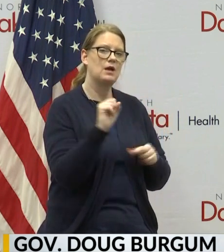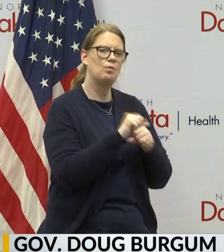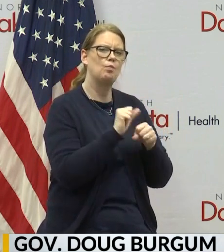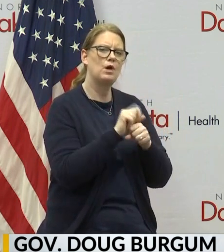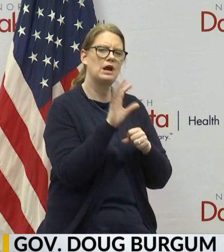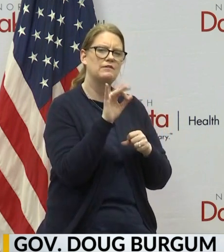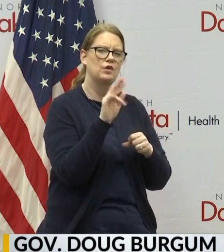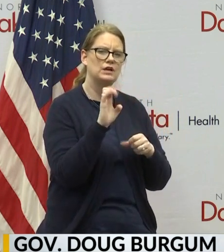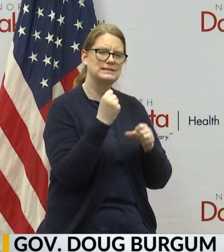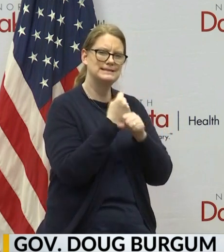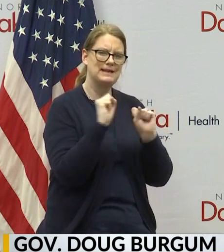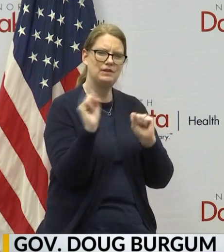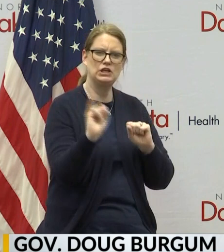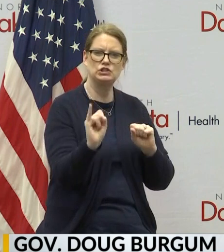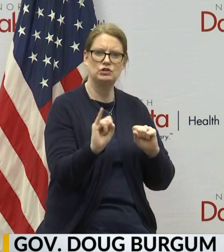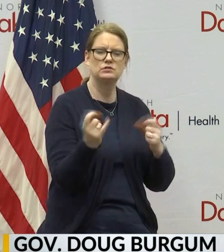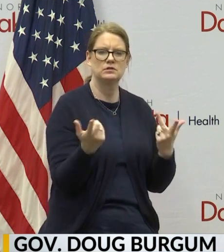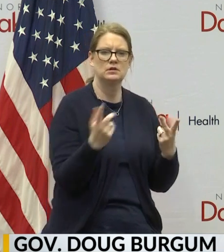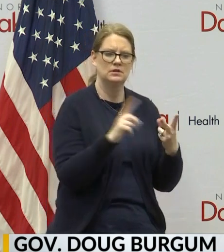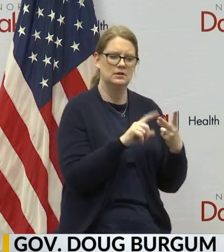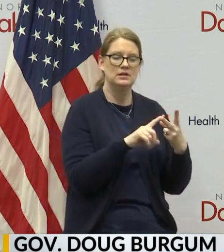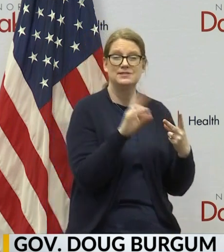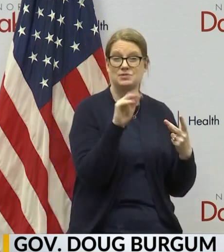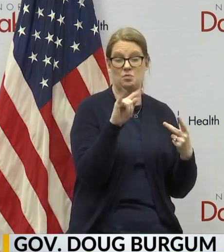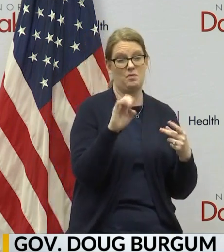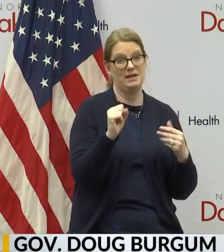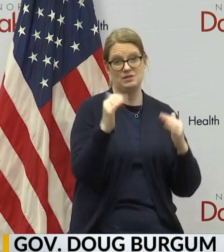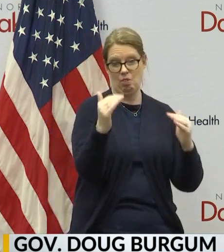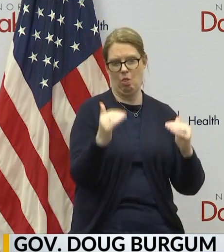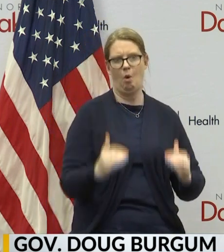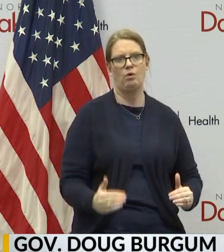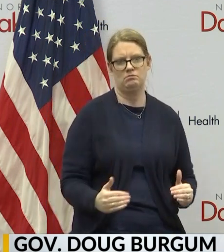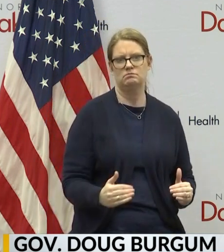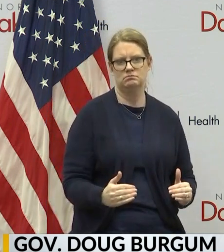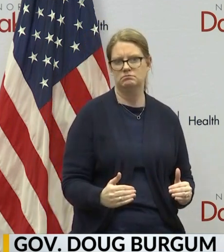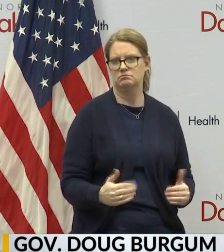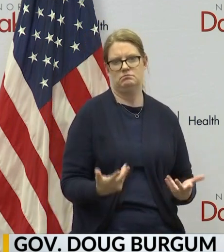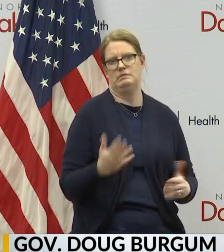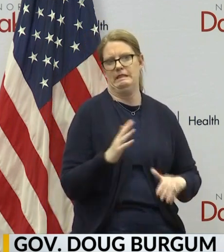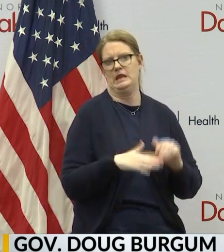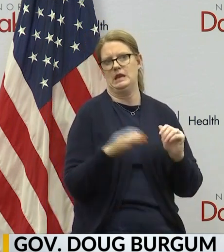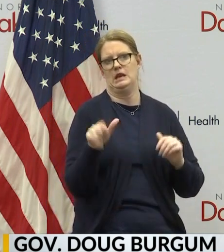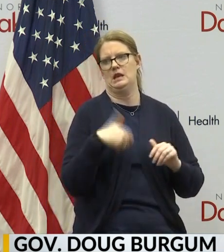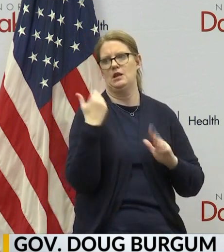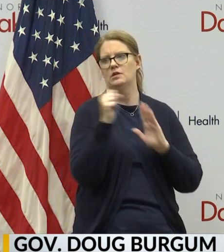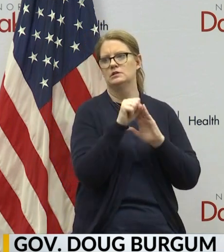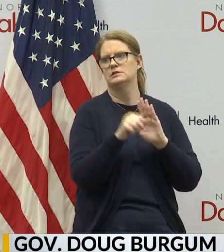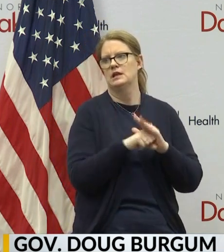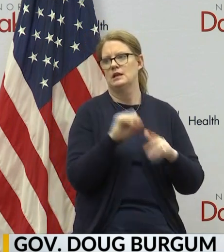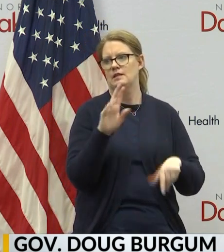THROUGH MULTIPLE INDIVIDUALS. HERE IN NORTH DAKOTA BY LAW, THERE IS ONE WORKFORCE SAFETY INSURANCE THEY PROVIDE FOR